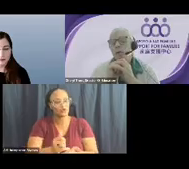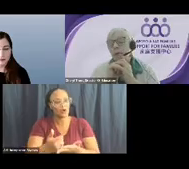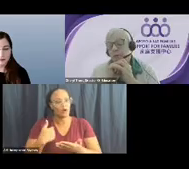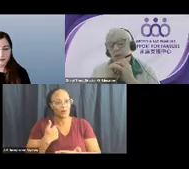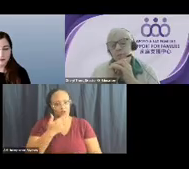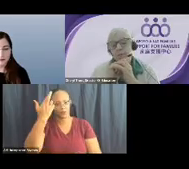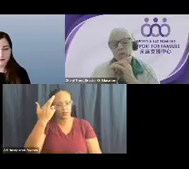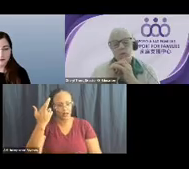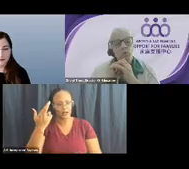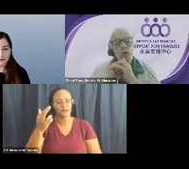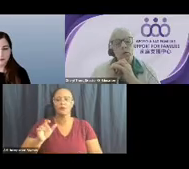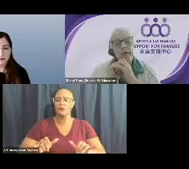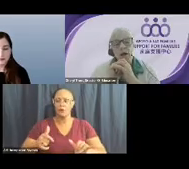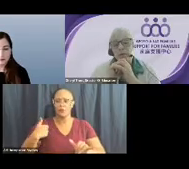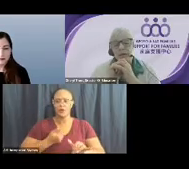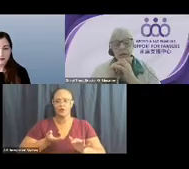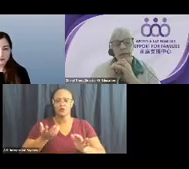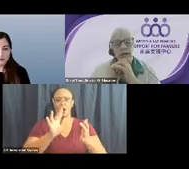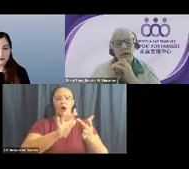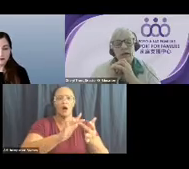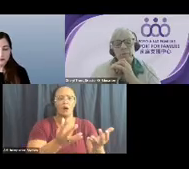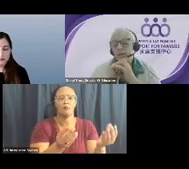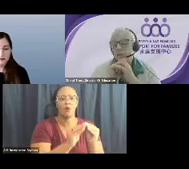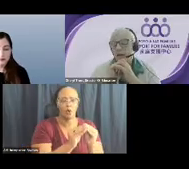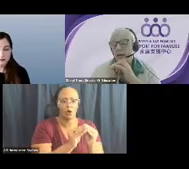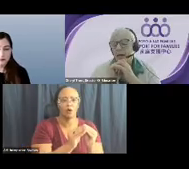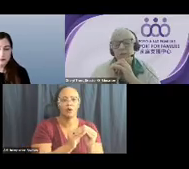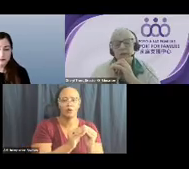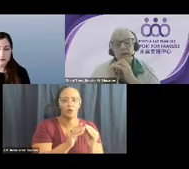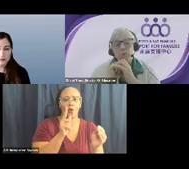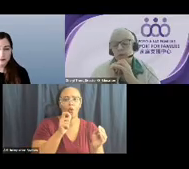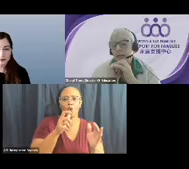reaching who are we reaching, but also who are we not reaching? Um, and so that kind of data